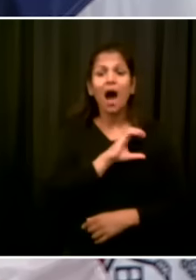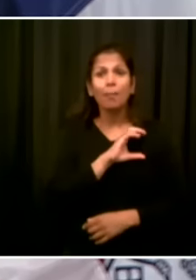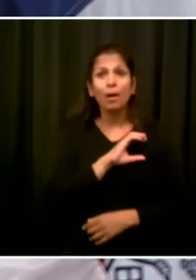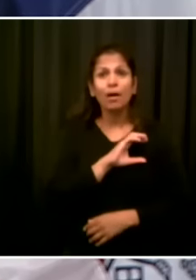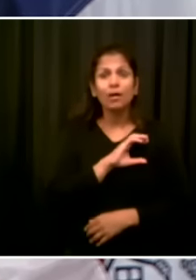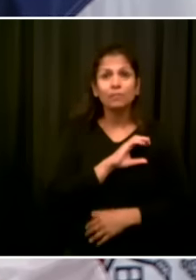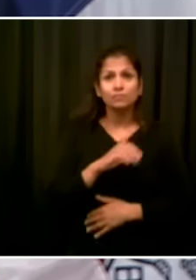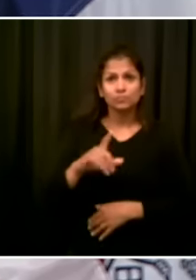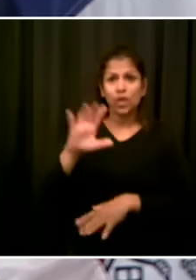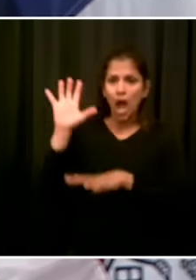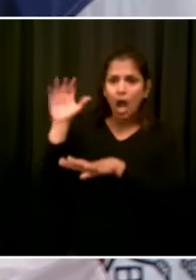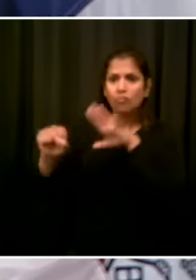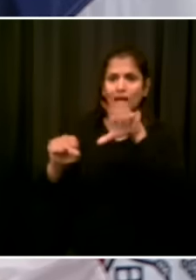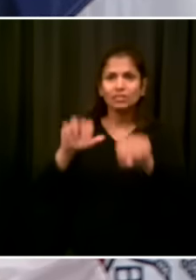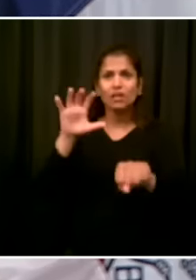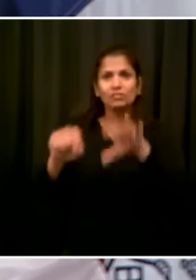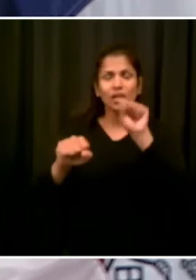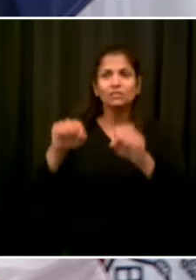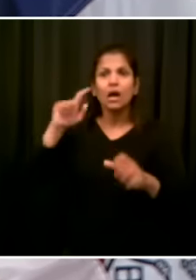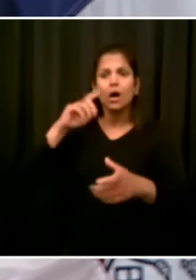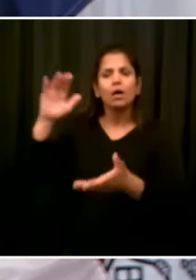A LOT OF US HAVE WATCHED IN